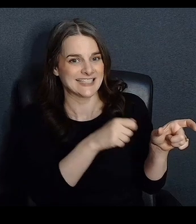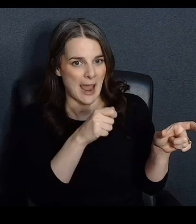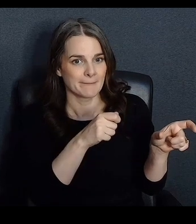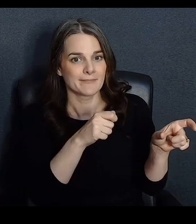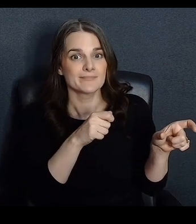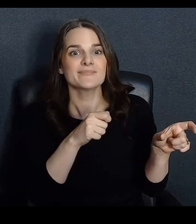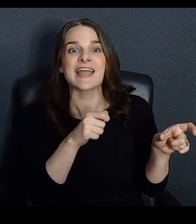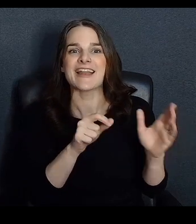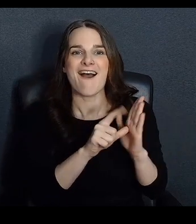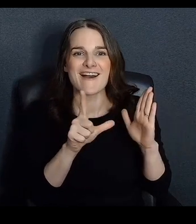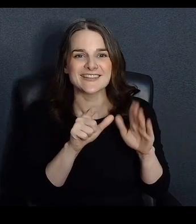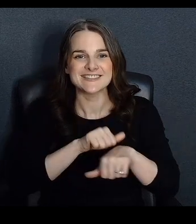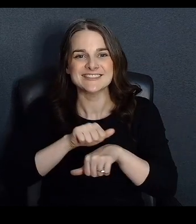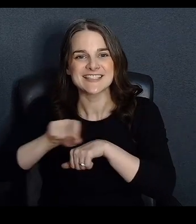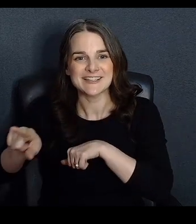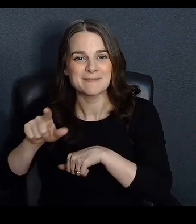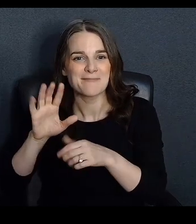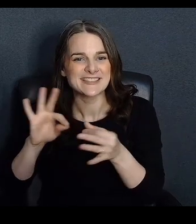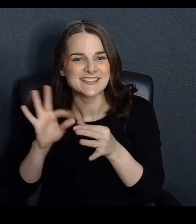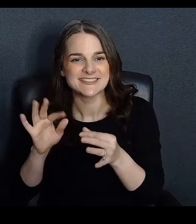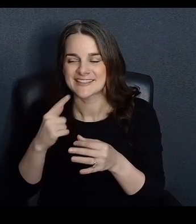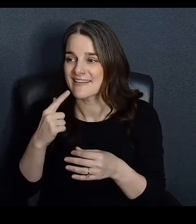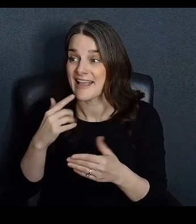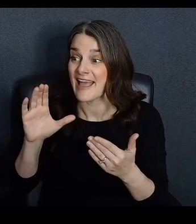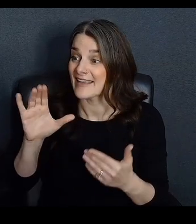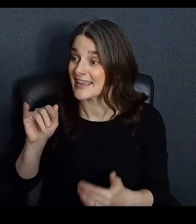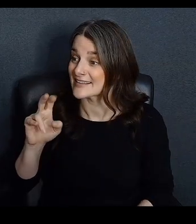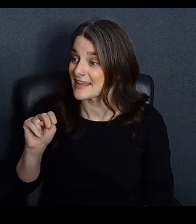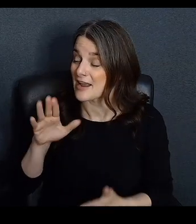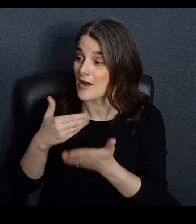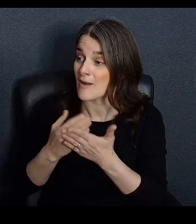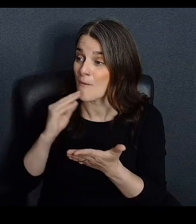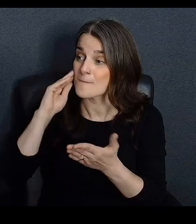send her a message that says, Caitlin got home safe. Love you.